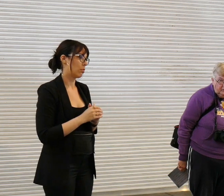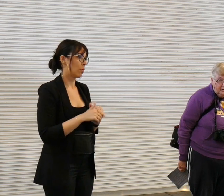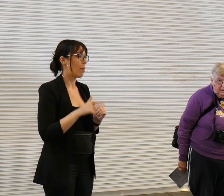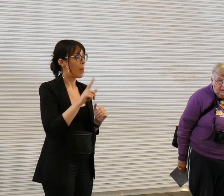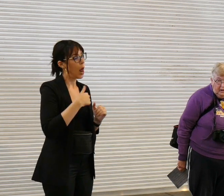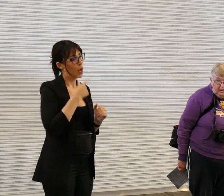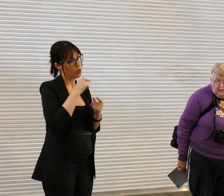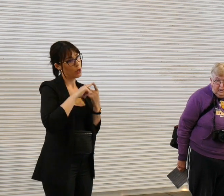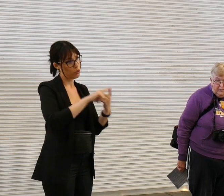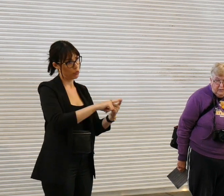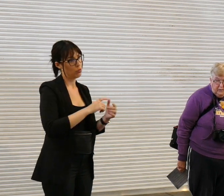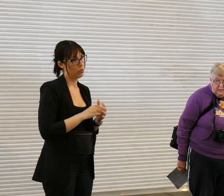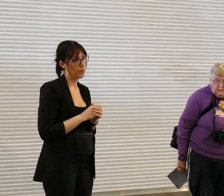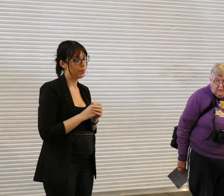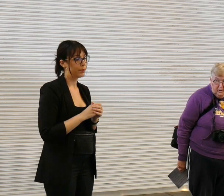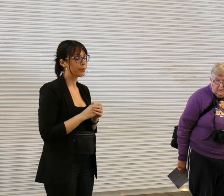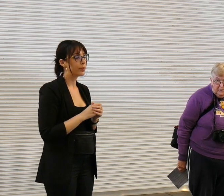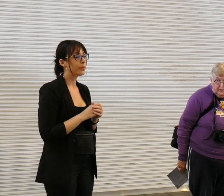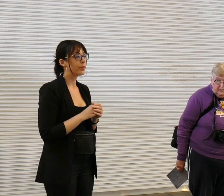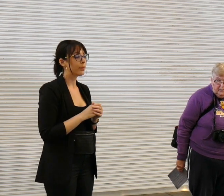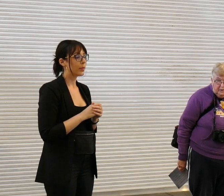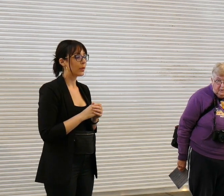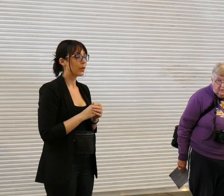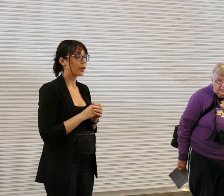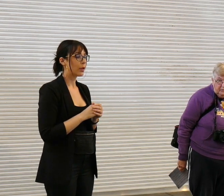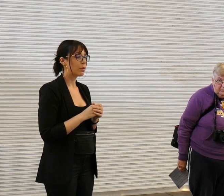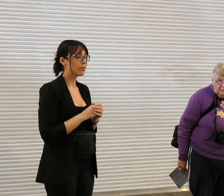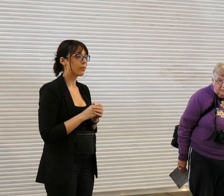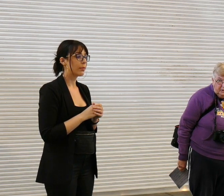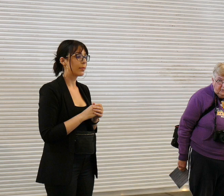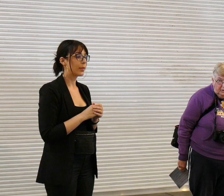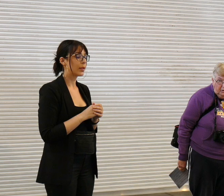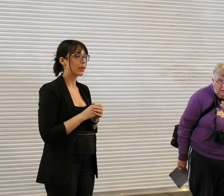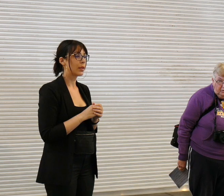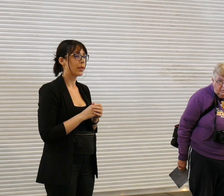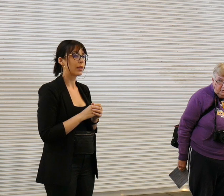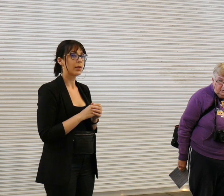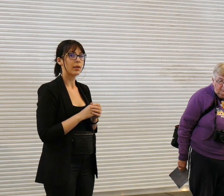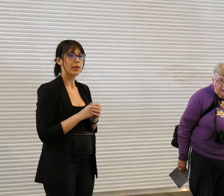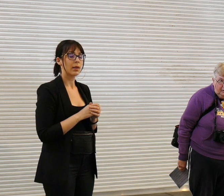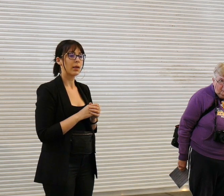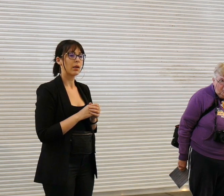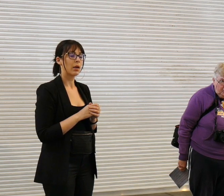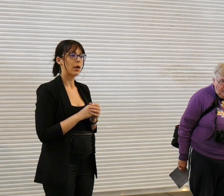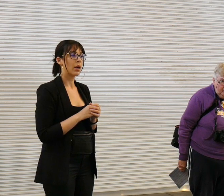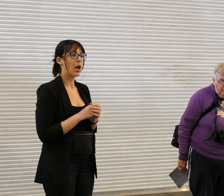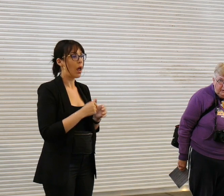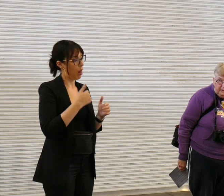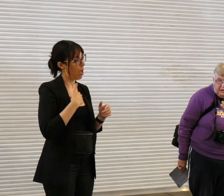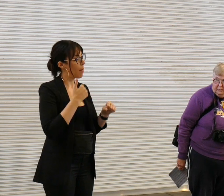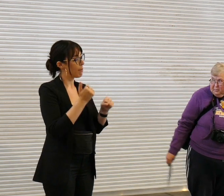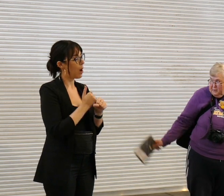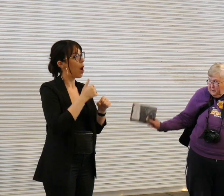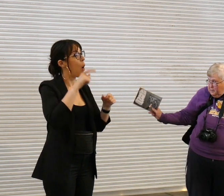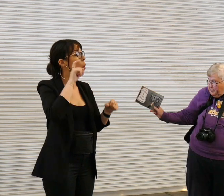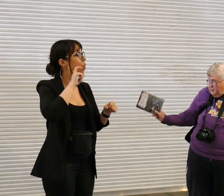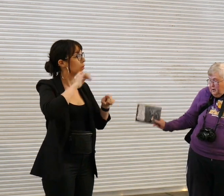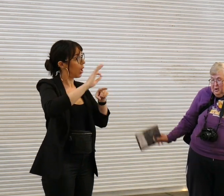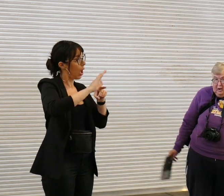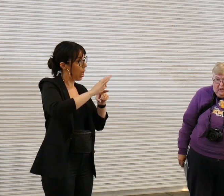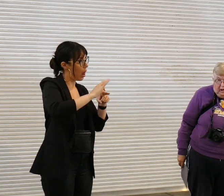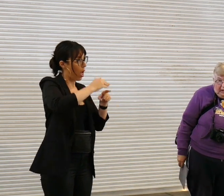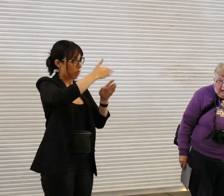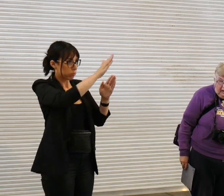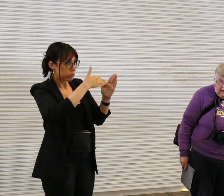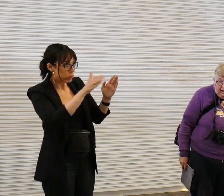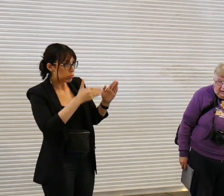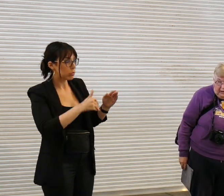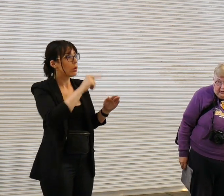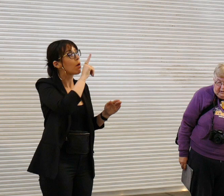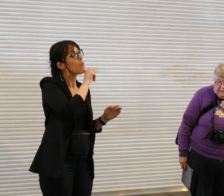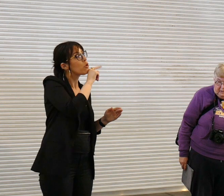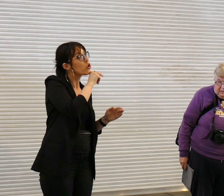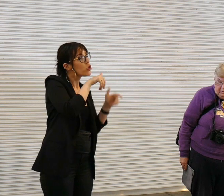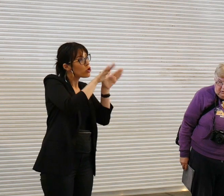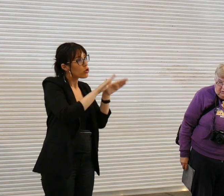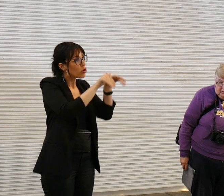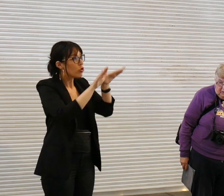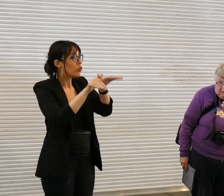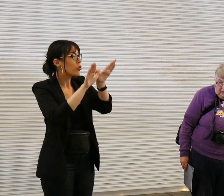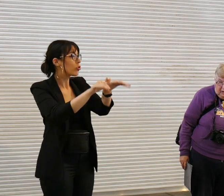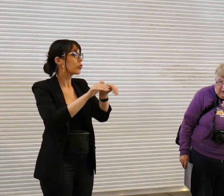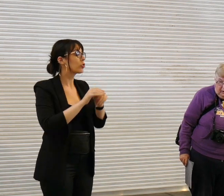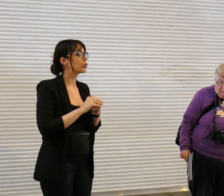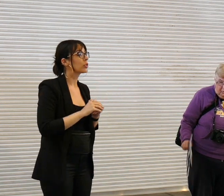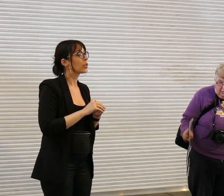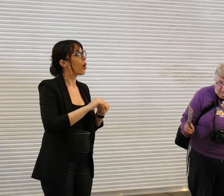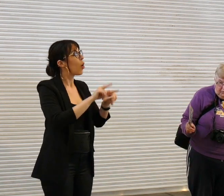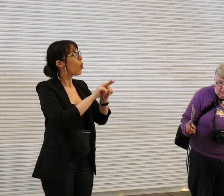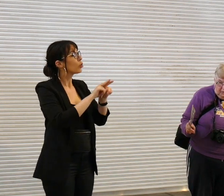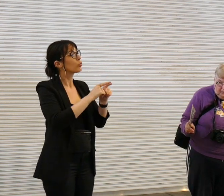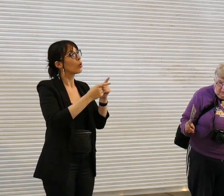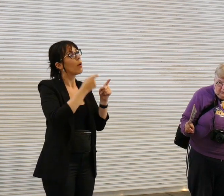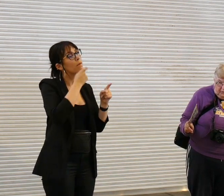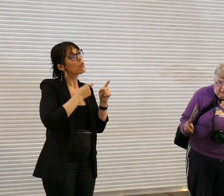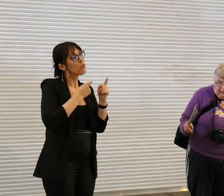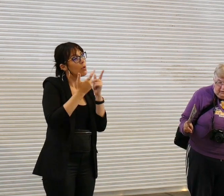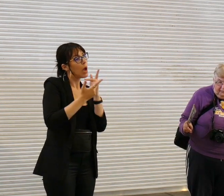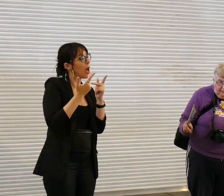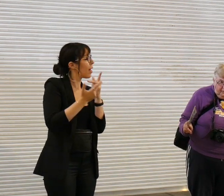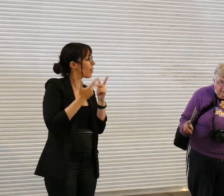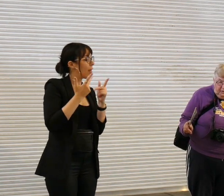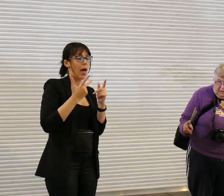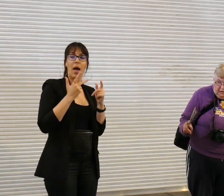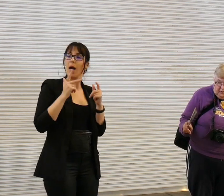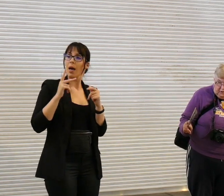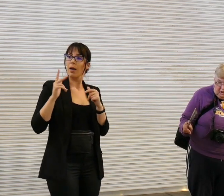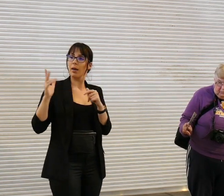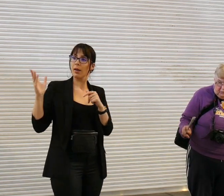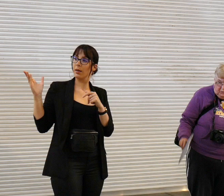it and I did did some uh watercolor painting of birds and and a couple of uh sculptures